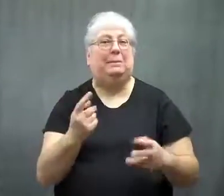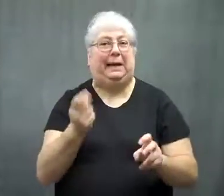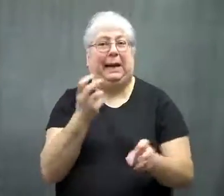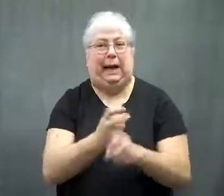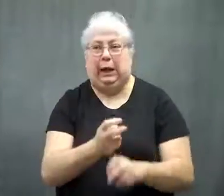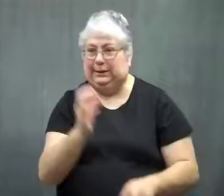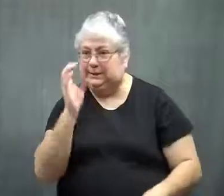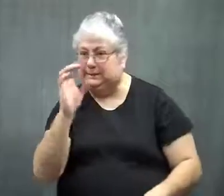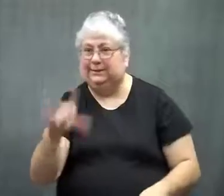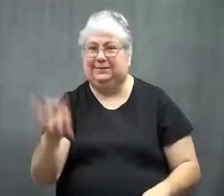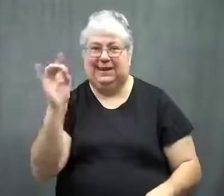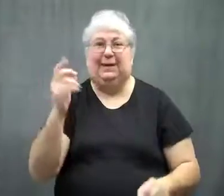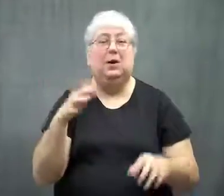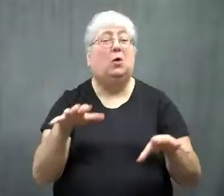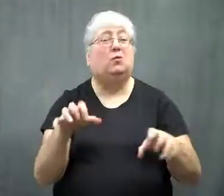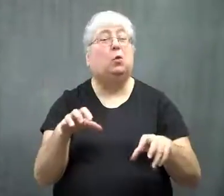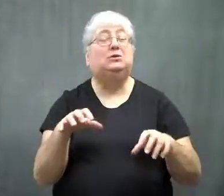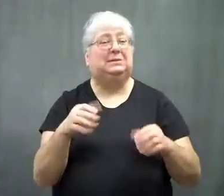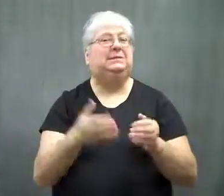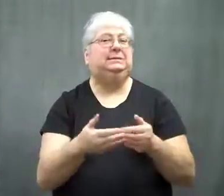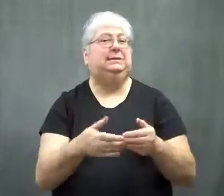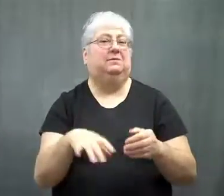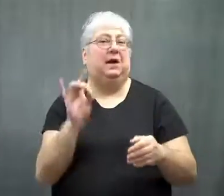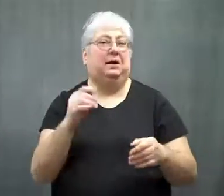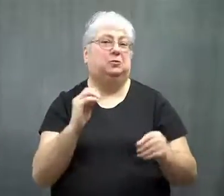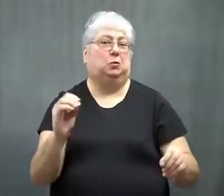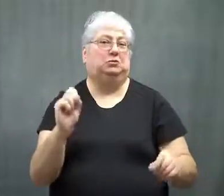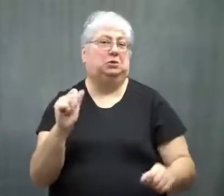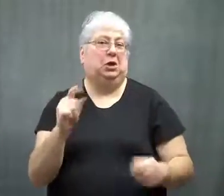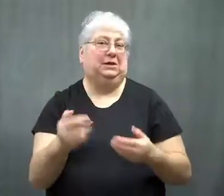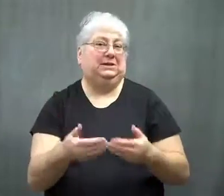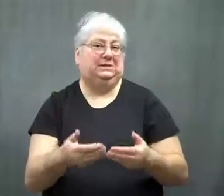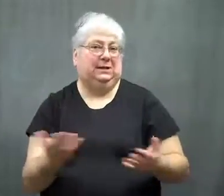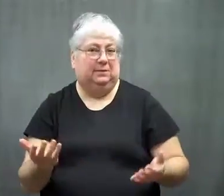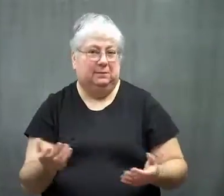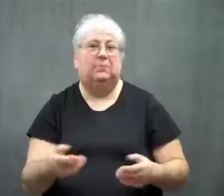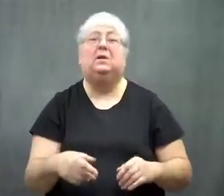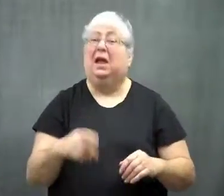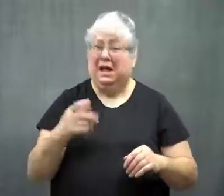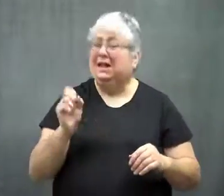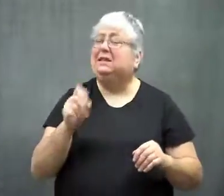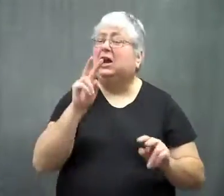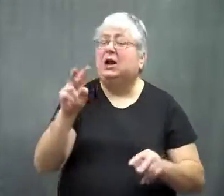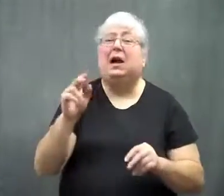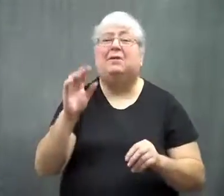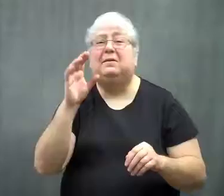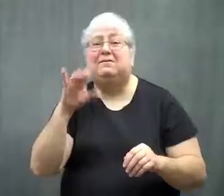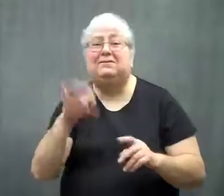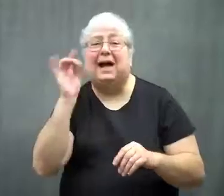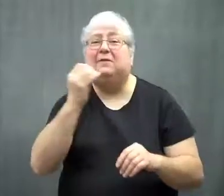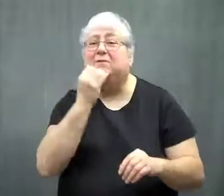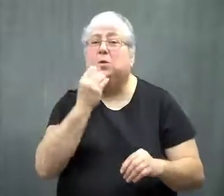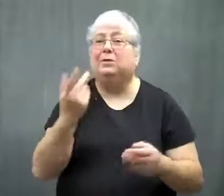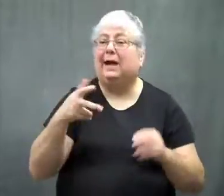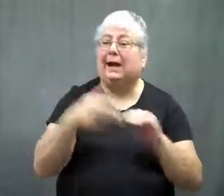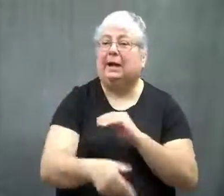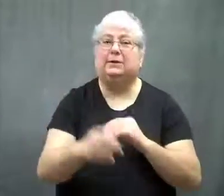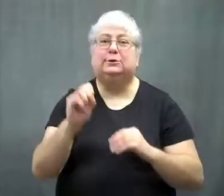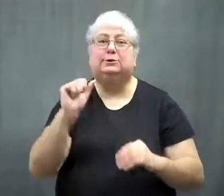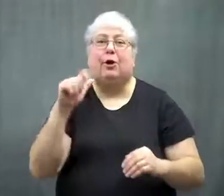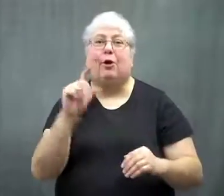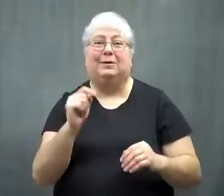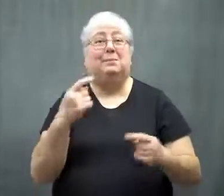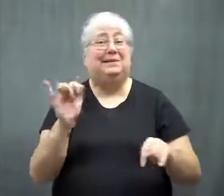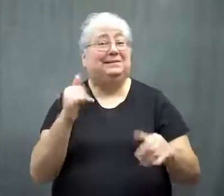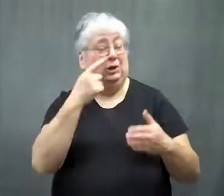but they are hard to find. Frozen vegetables without salt are easy to find.